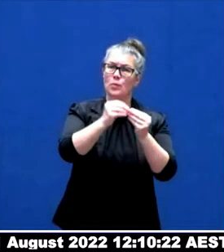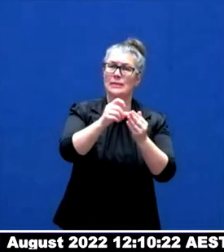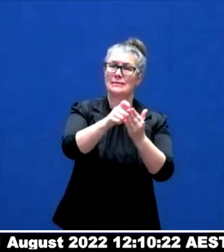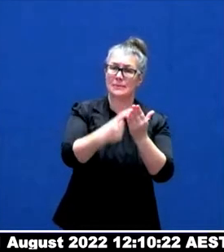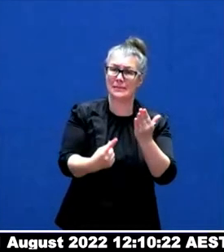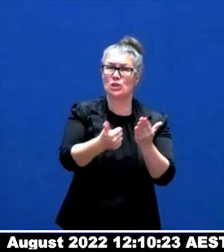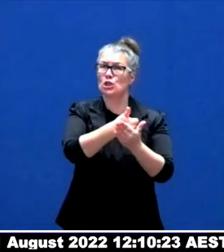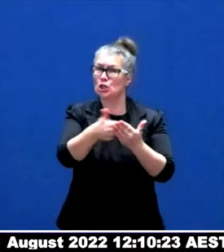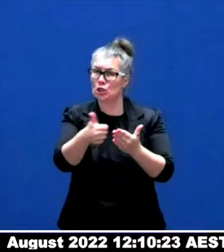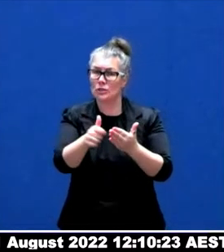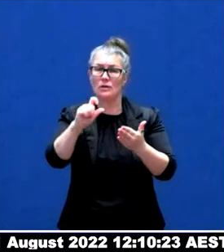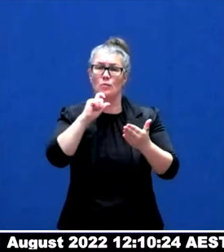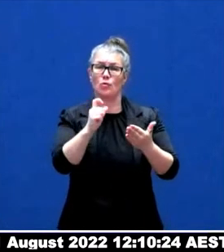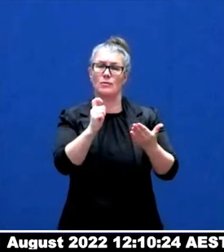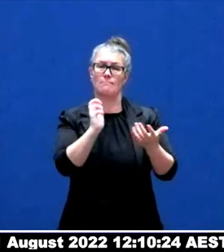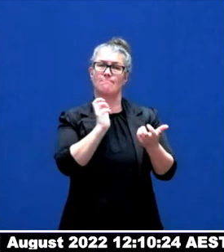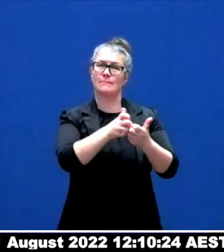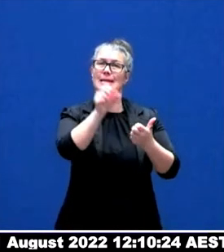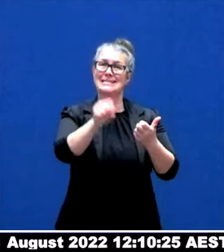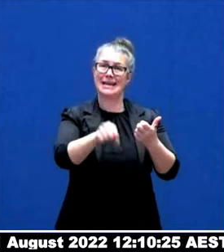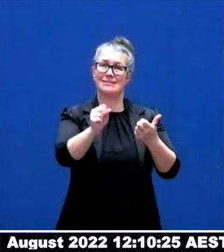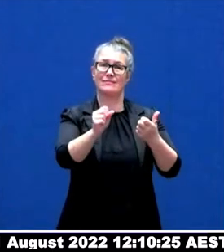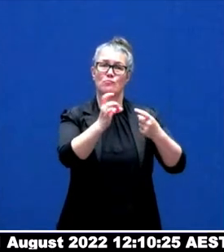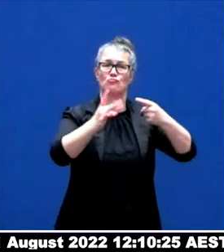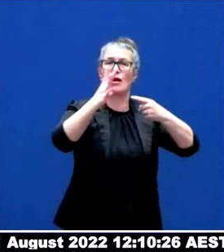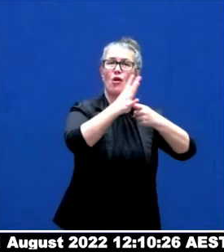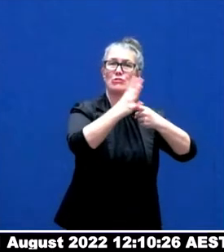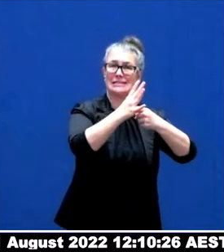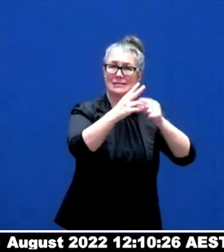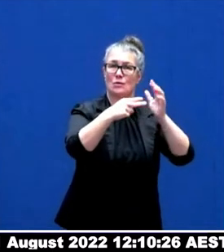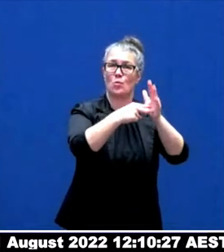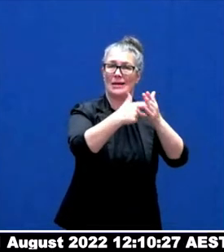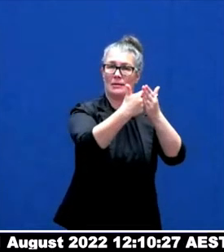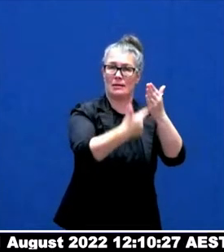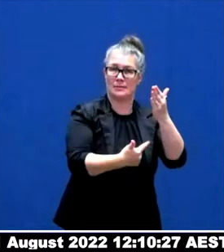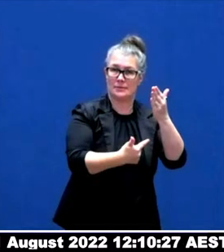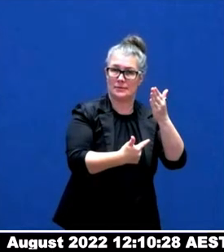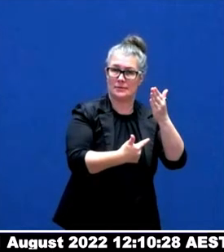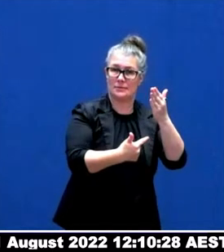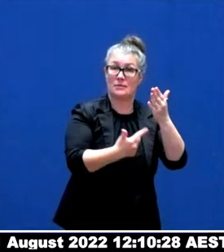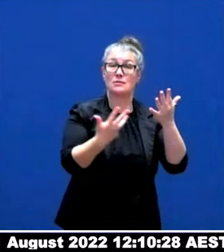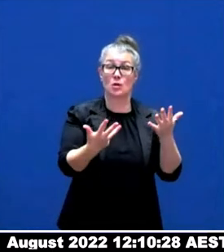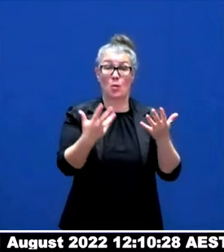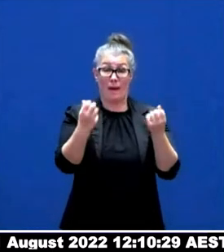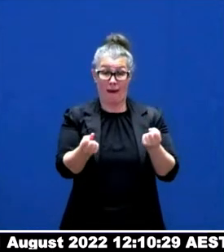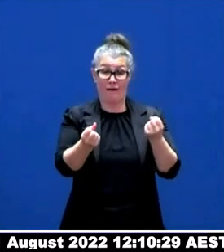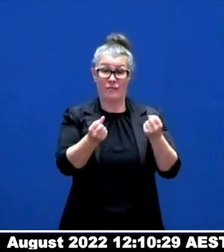generally meet the criteria for the priority housing wait list. So, to meet the criteria for the prior to housing wait list, you meet the criteria for